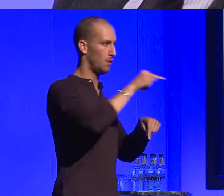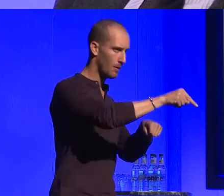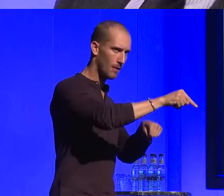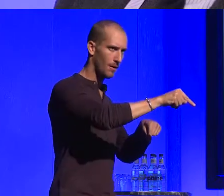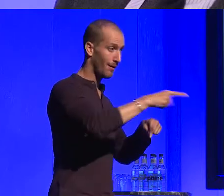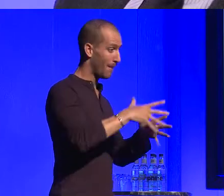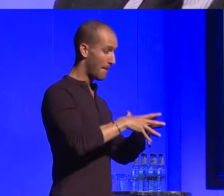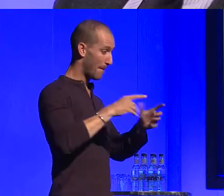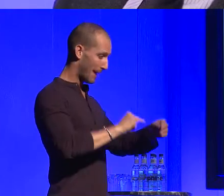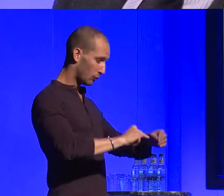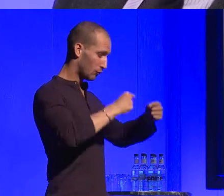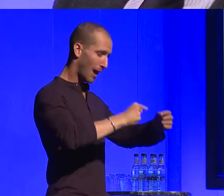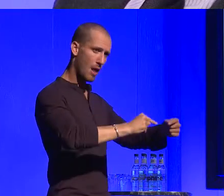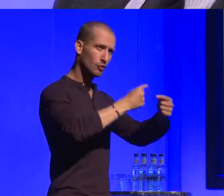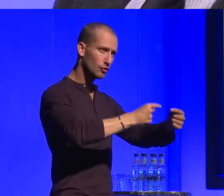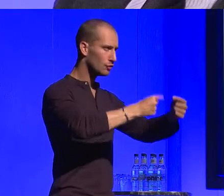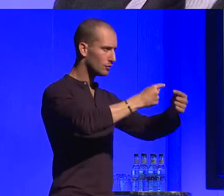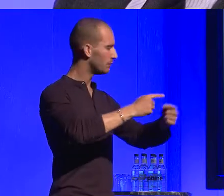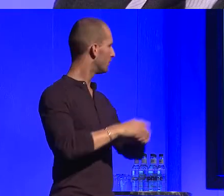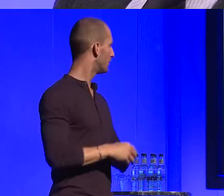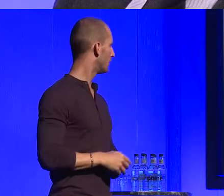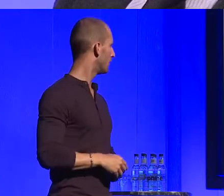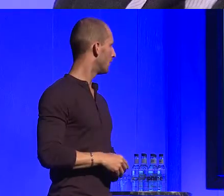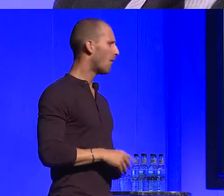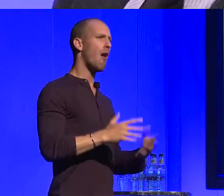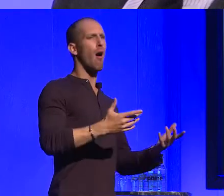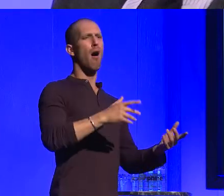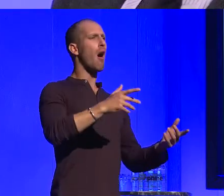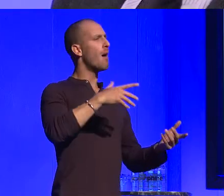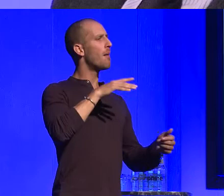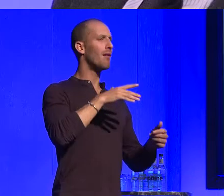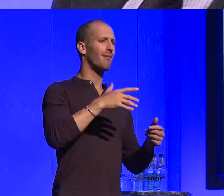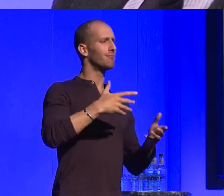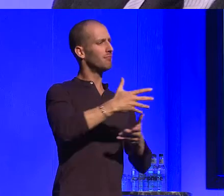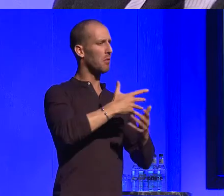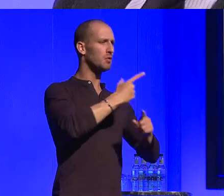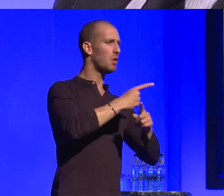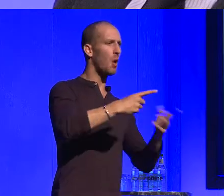These big changes always bring with them discussions of the idea of centralisation, of centralising specialist services.